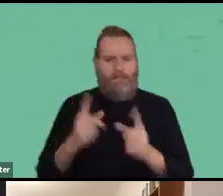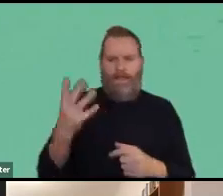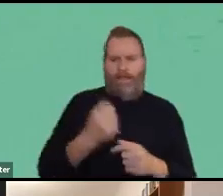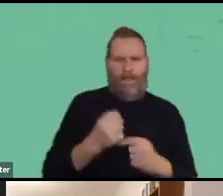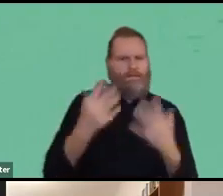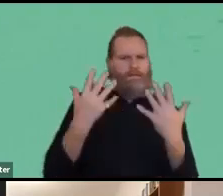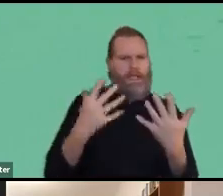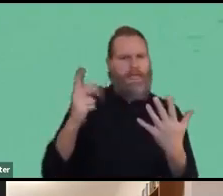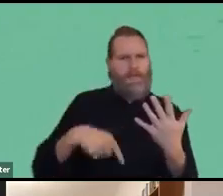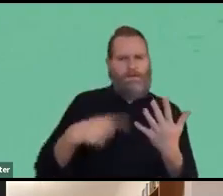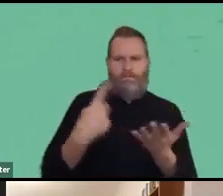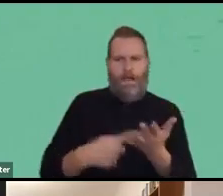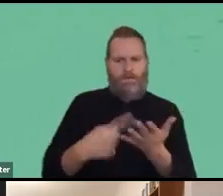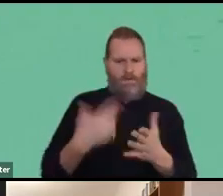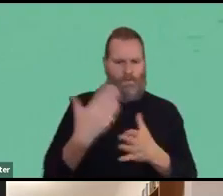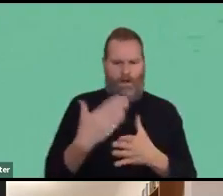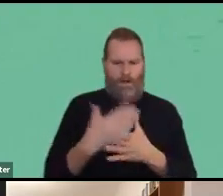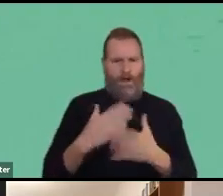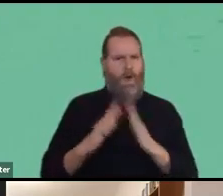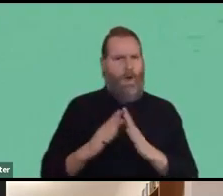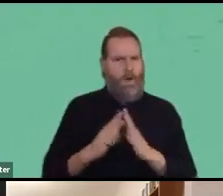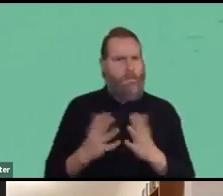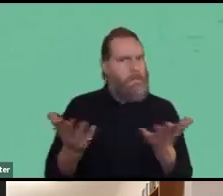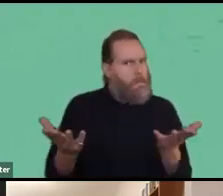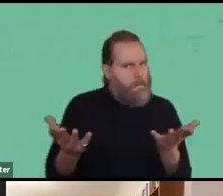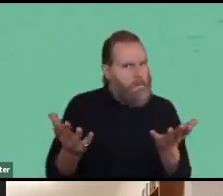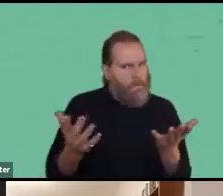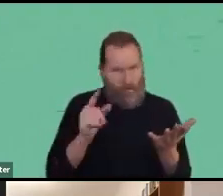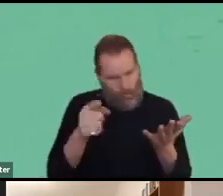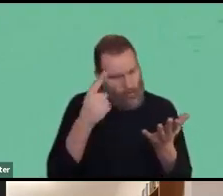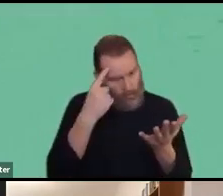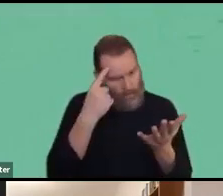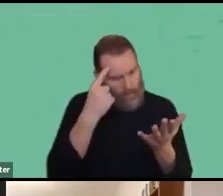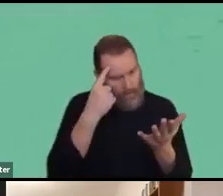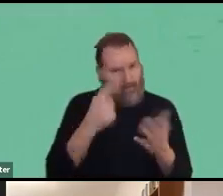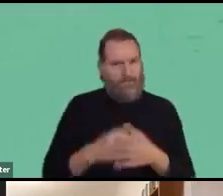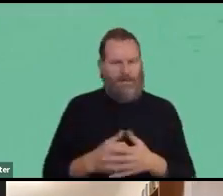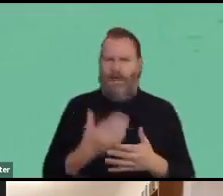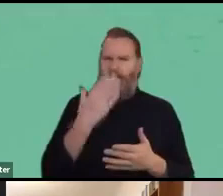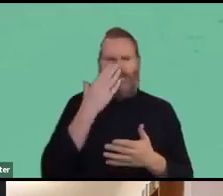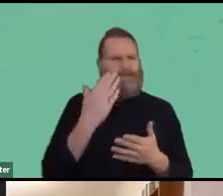I mean clearly you don't make the rules but um it does seem an inequality doesn't it that